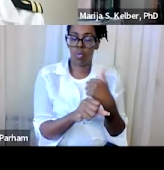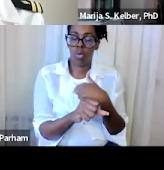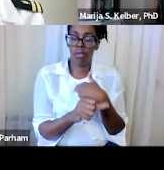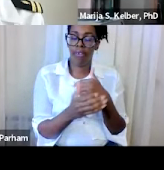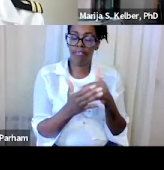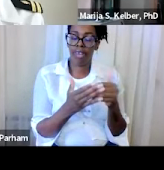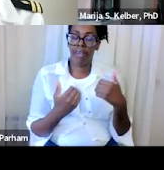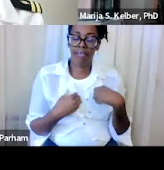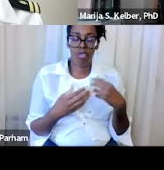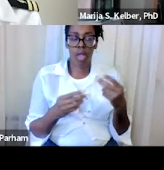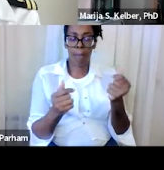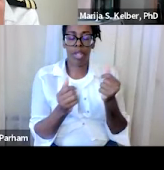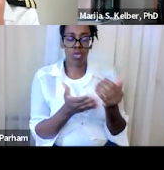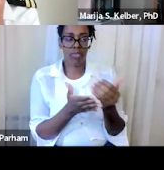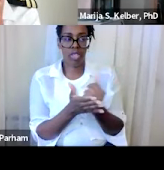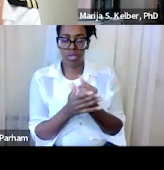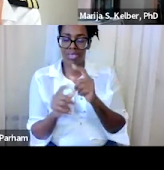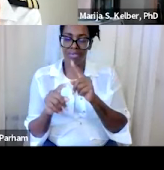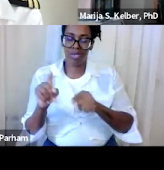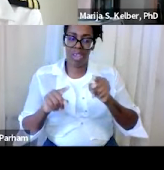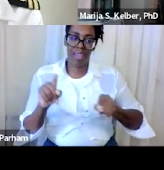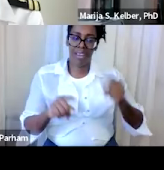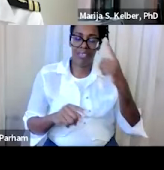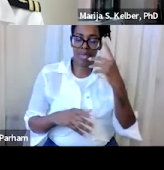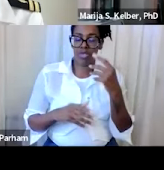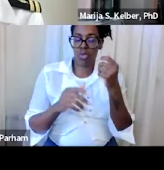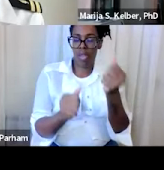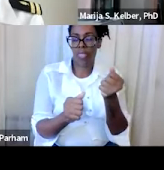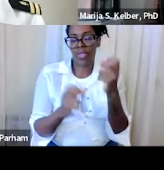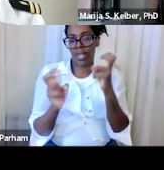on a variety of mental health topics.